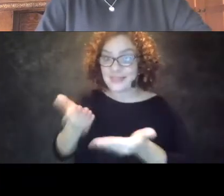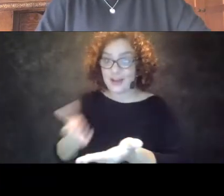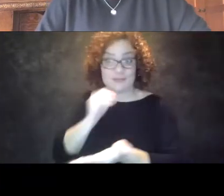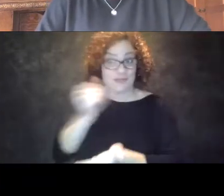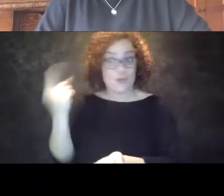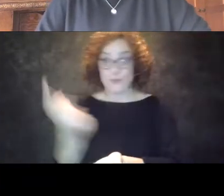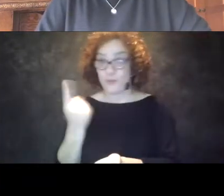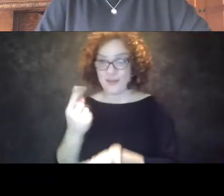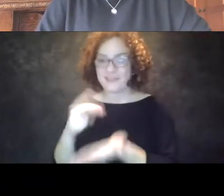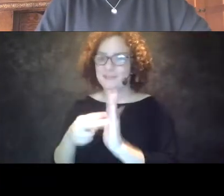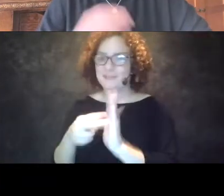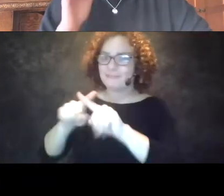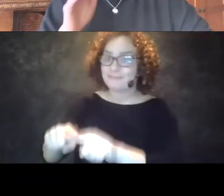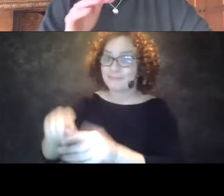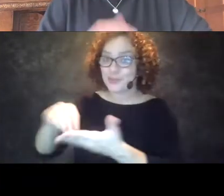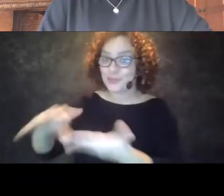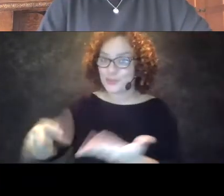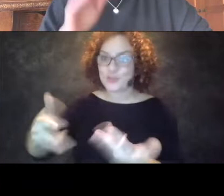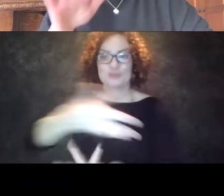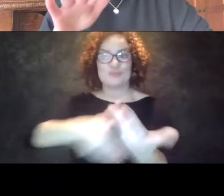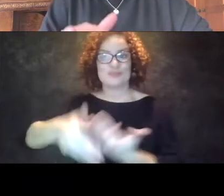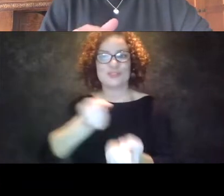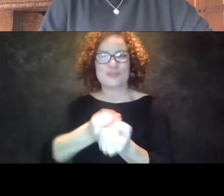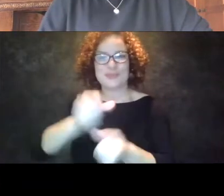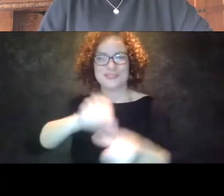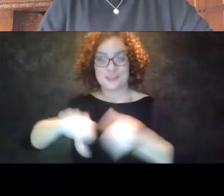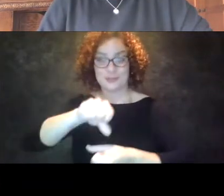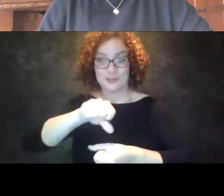Julie Maier: So I really, and these are the types of things I thought about. And then